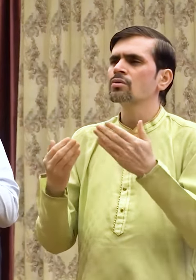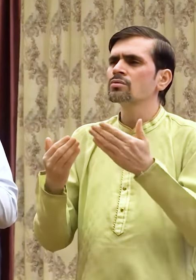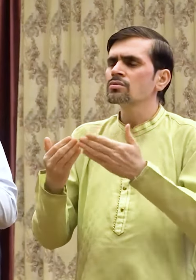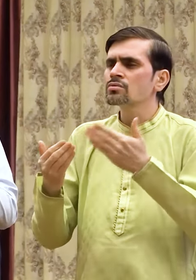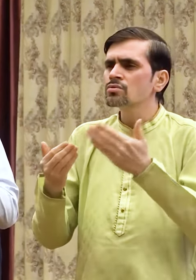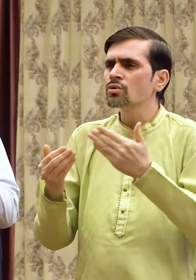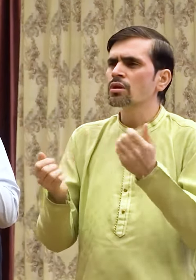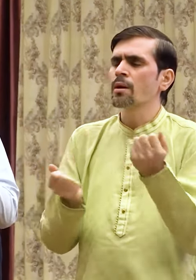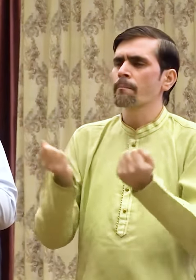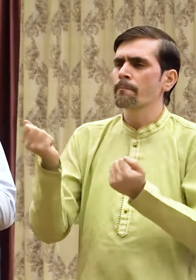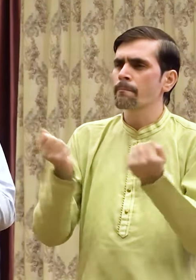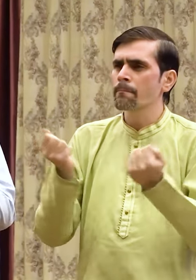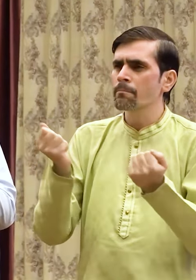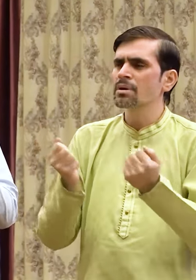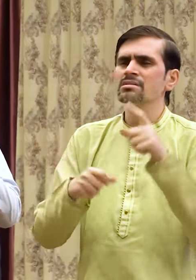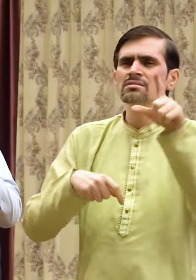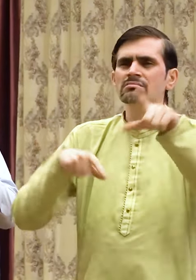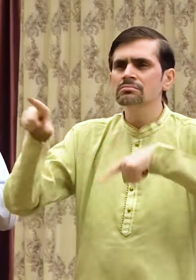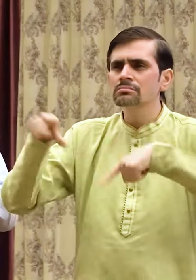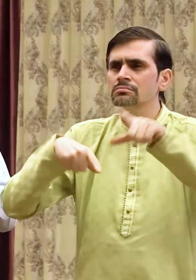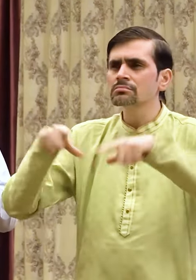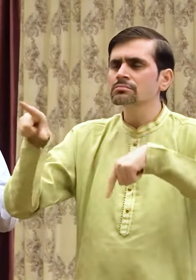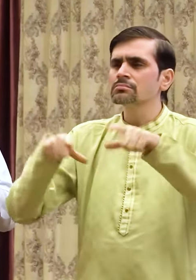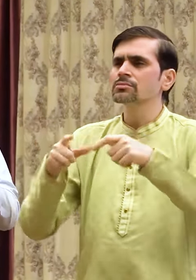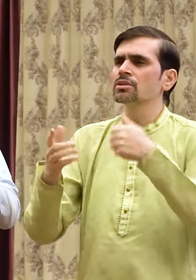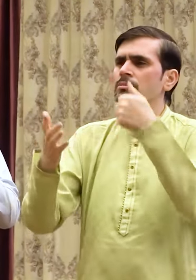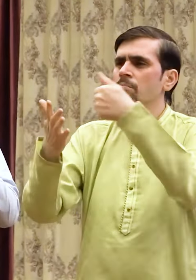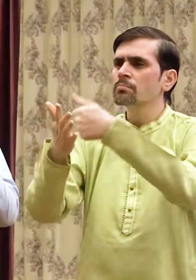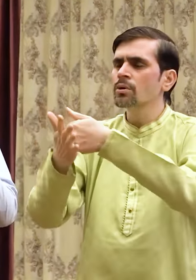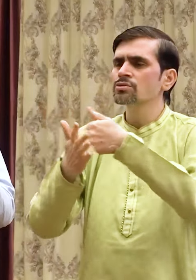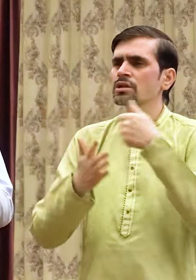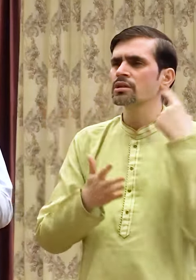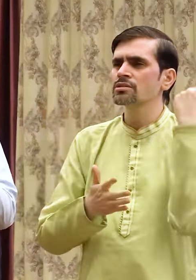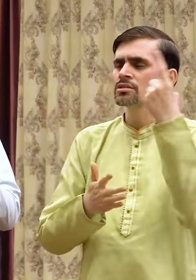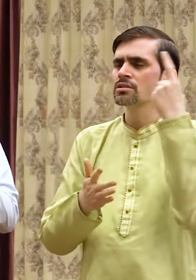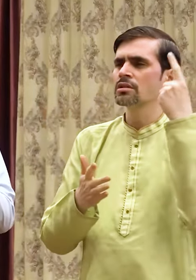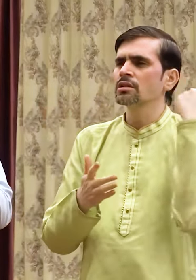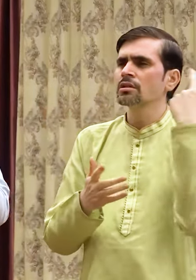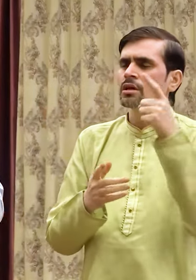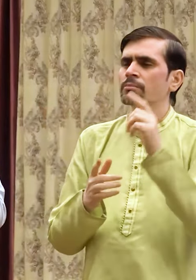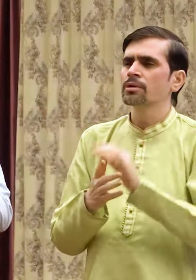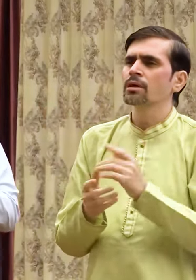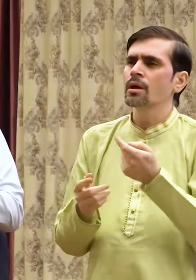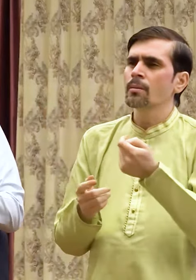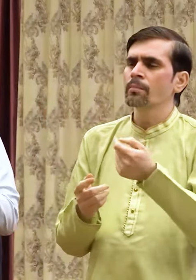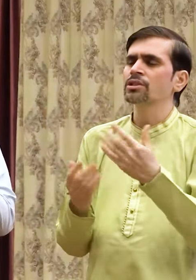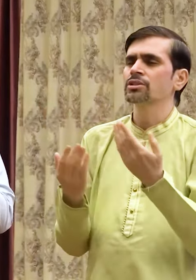such as bus or other modes of transport. We could provide funds to them from DPDC.